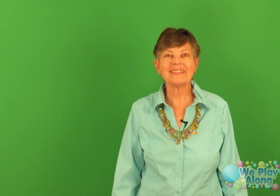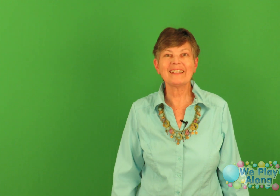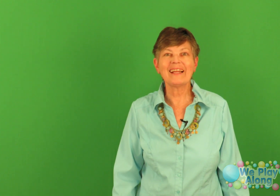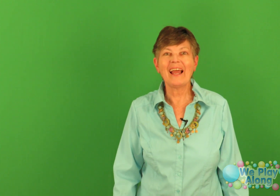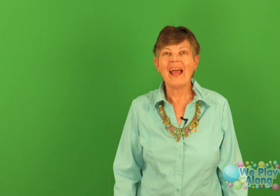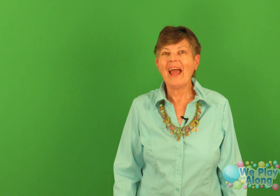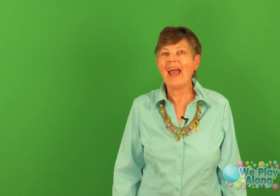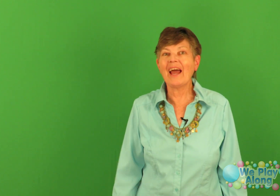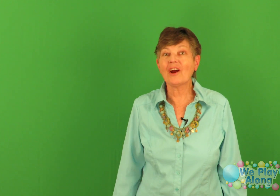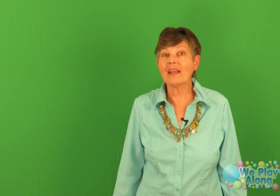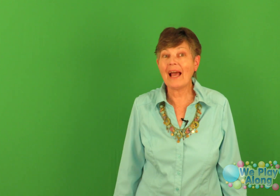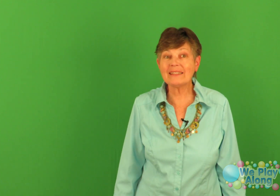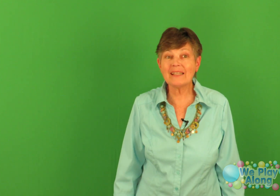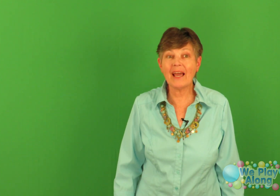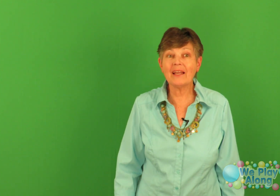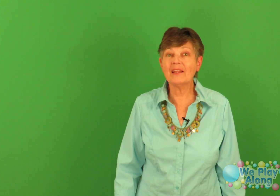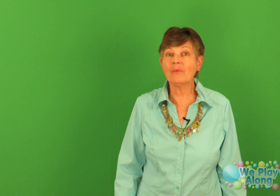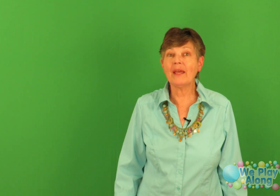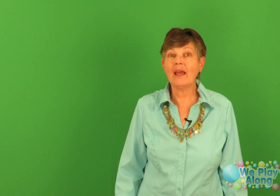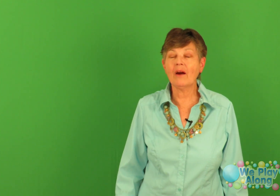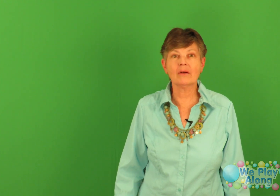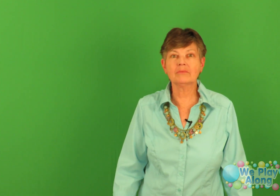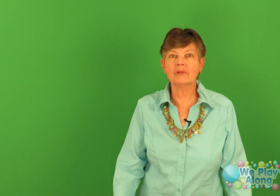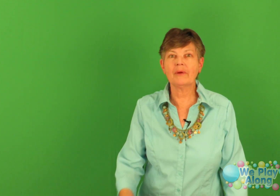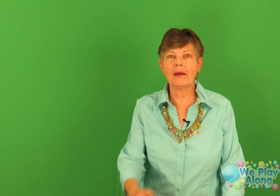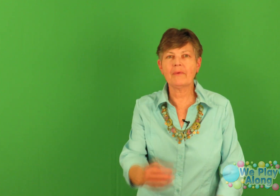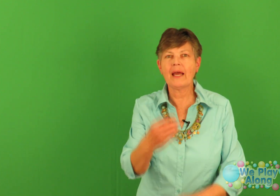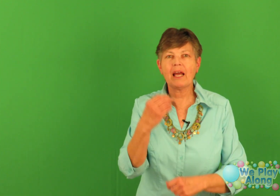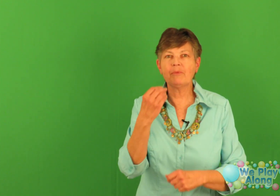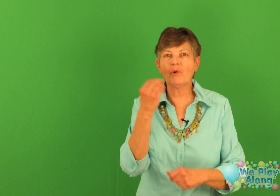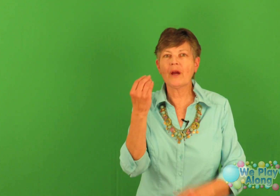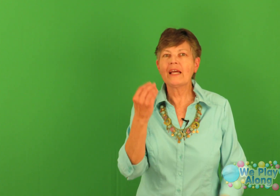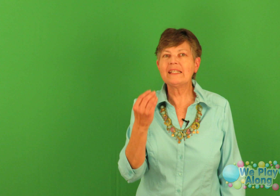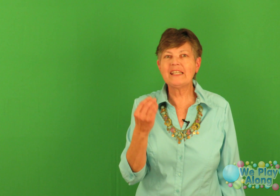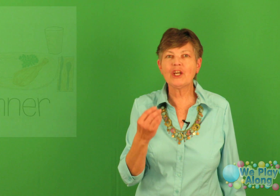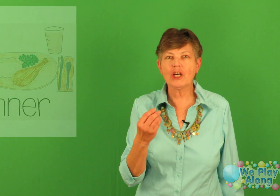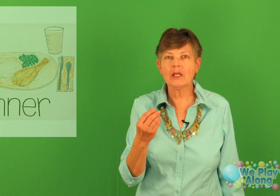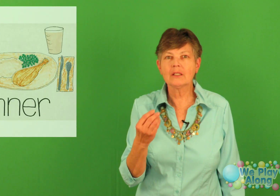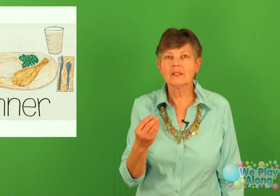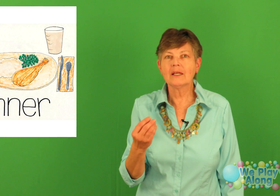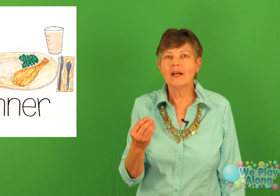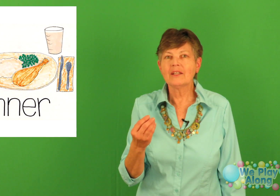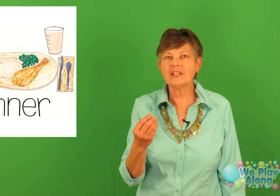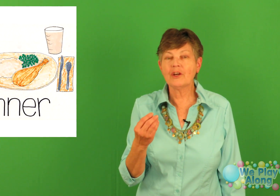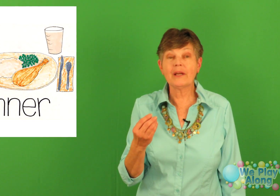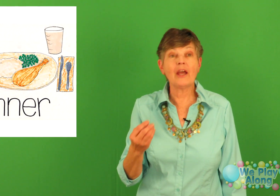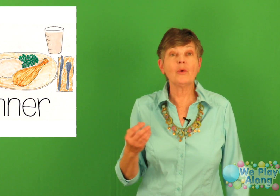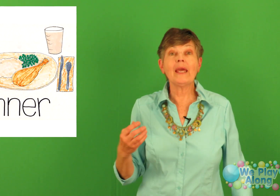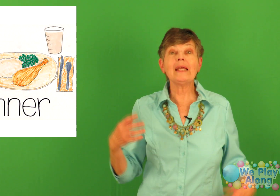and our last sign that we are we got a couple more dinner dinner now you eat